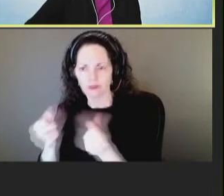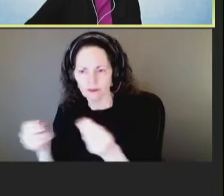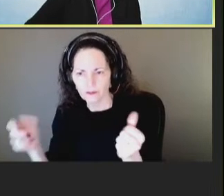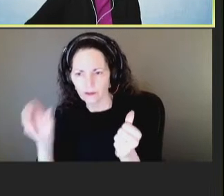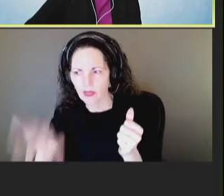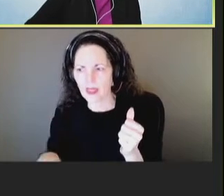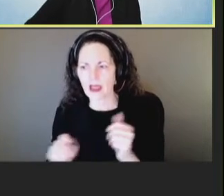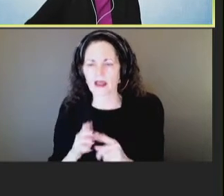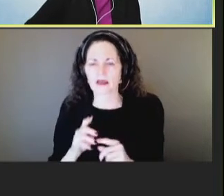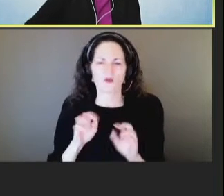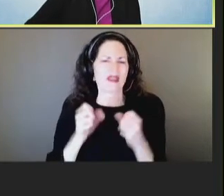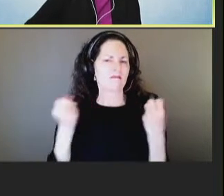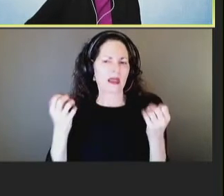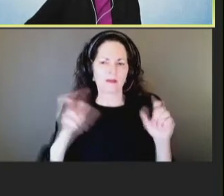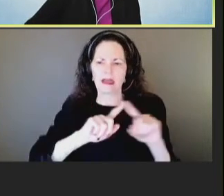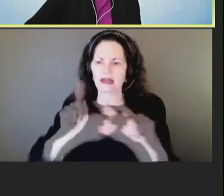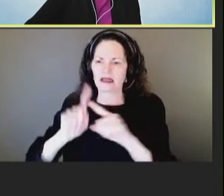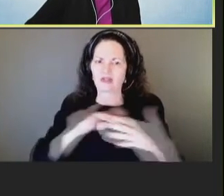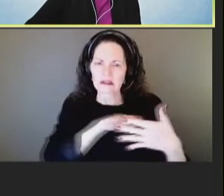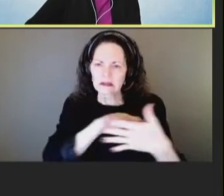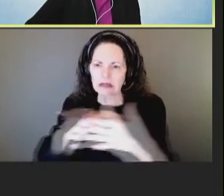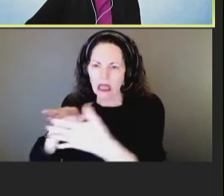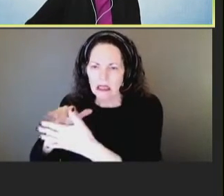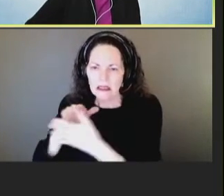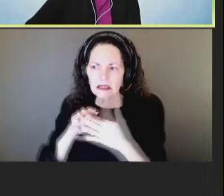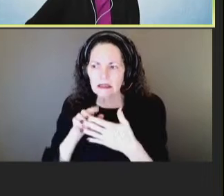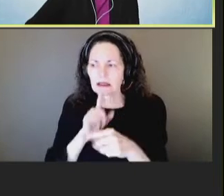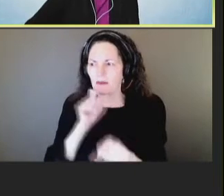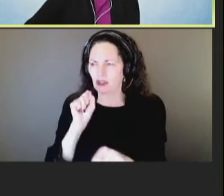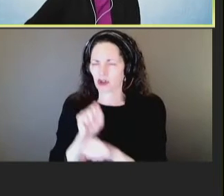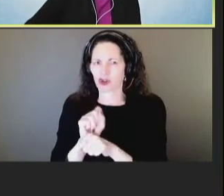studies, extractable volume studies, just to make sure that when the vaccine does arrive in